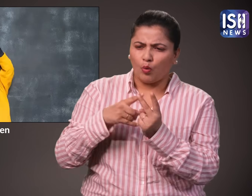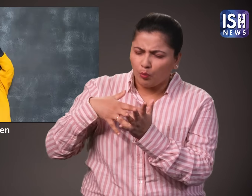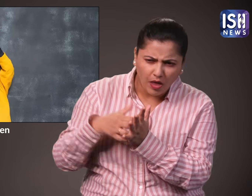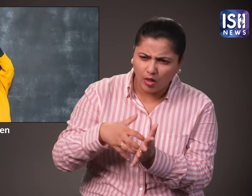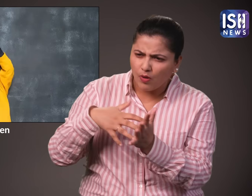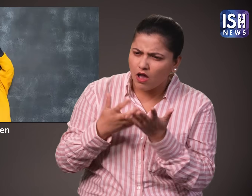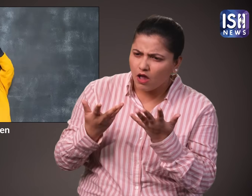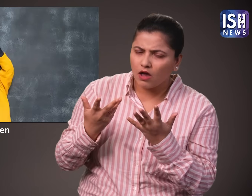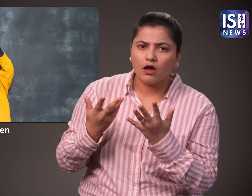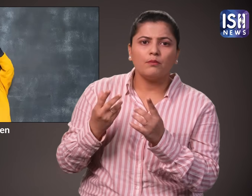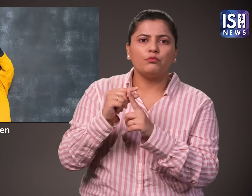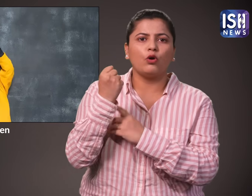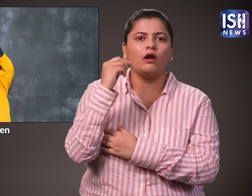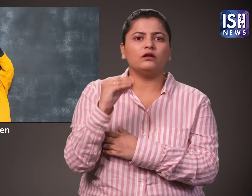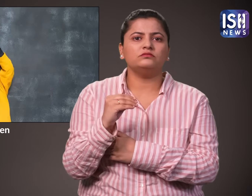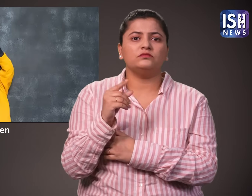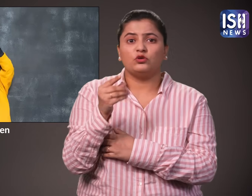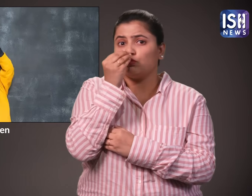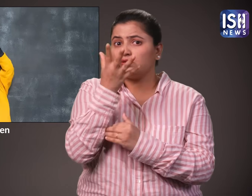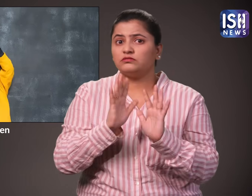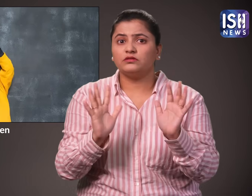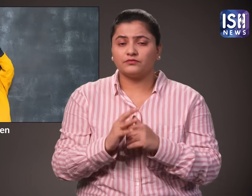Protein deficiency may cause weakness.